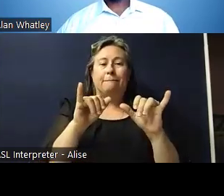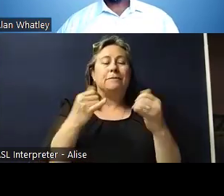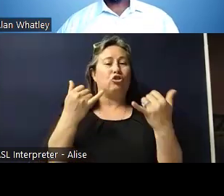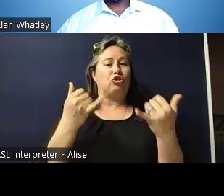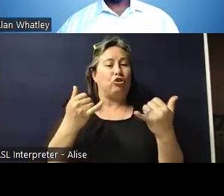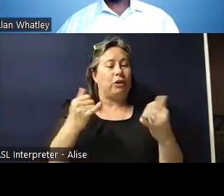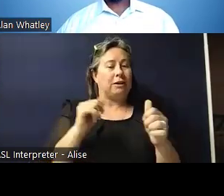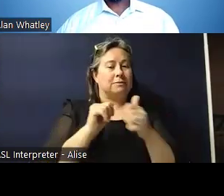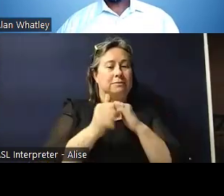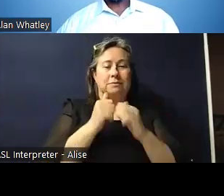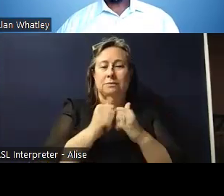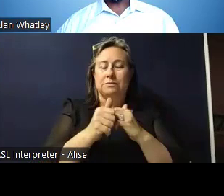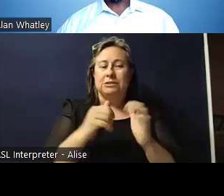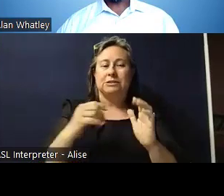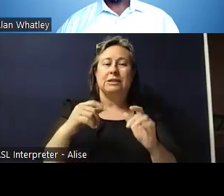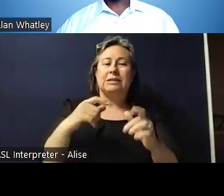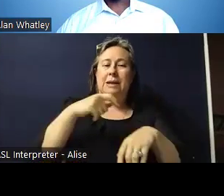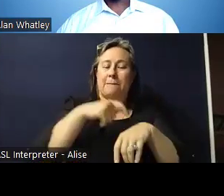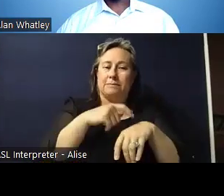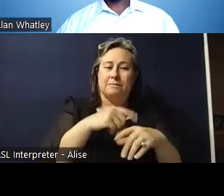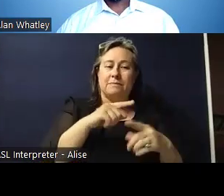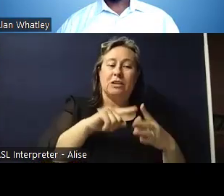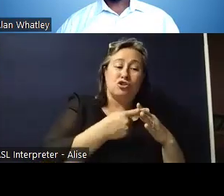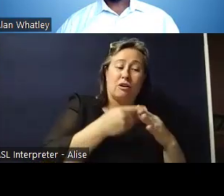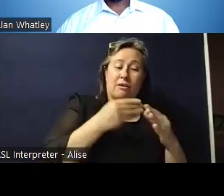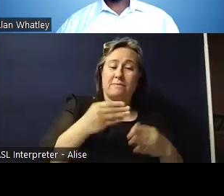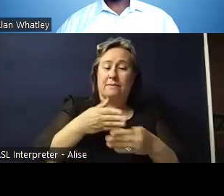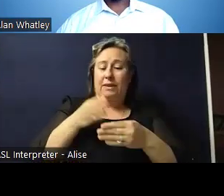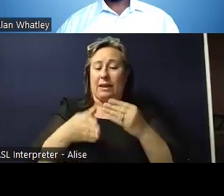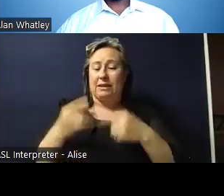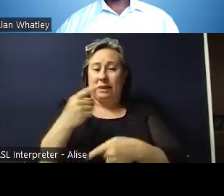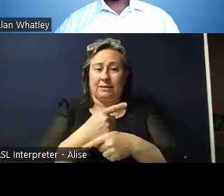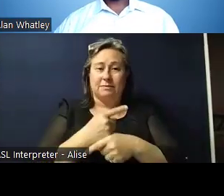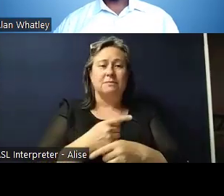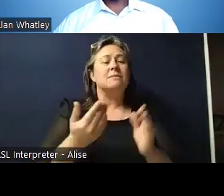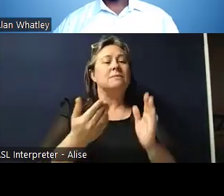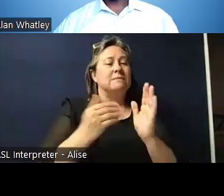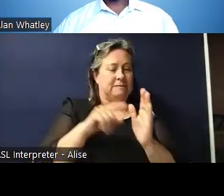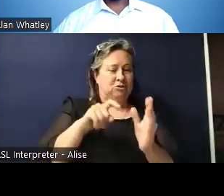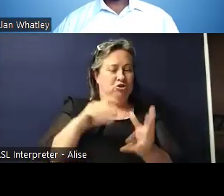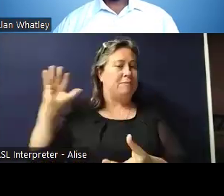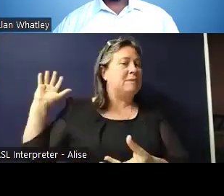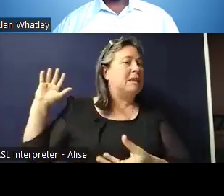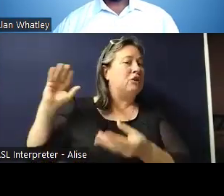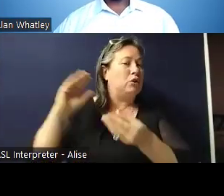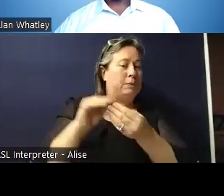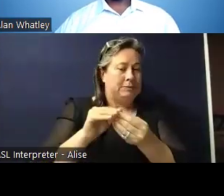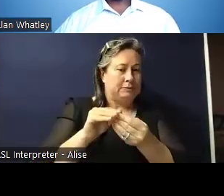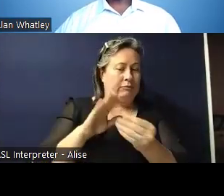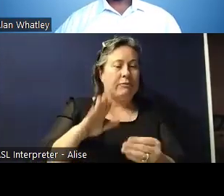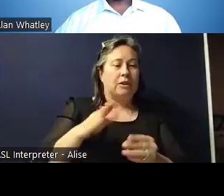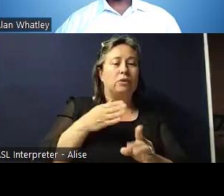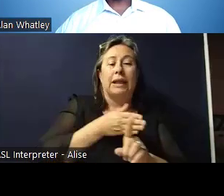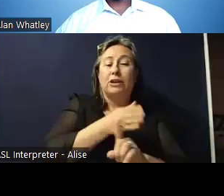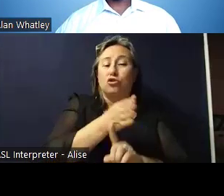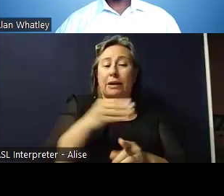start date and end date, and, again, it should be cumulative. Your indirect expenses should be cumulative